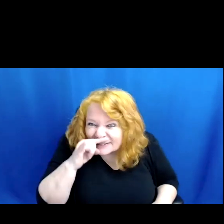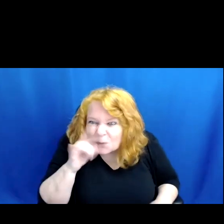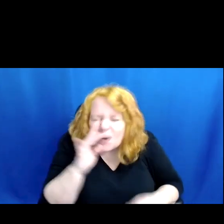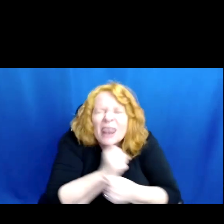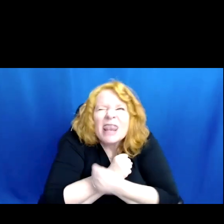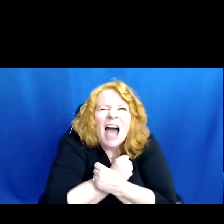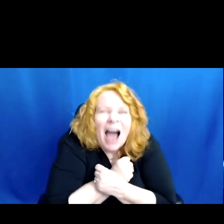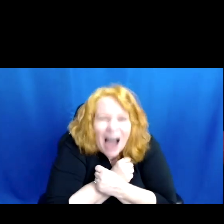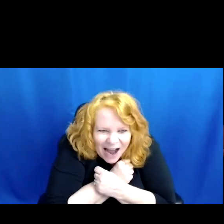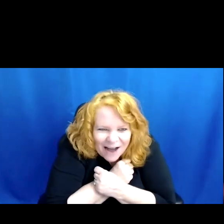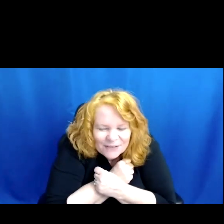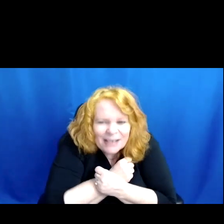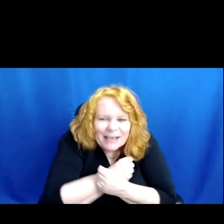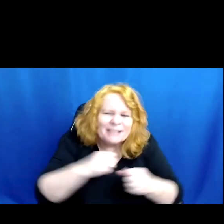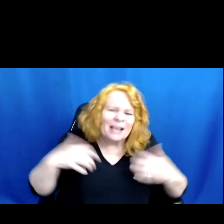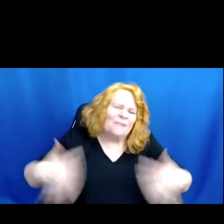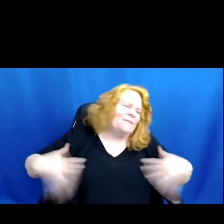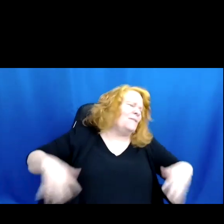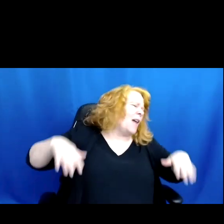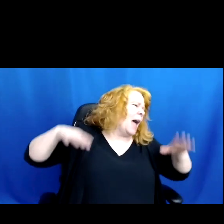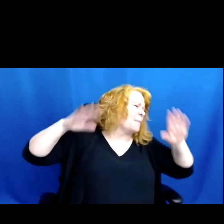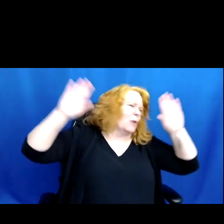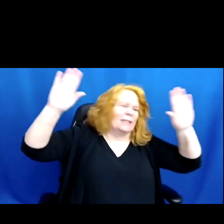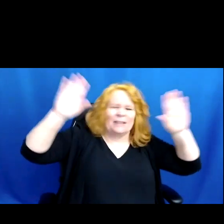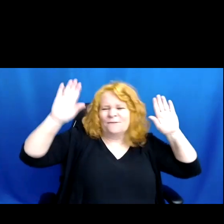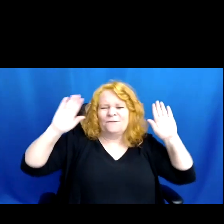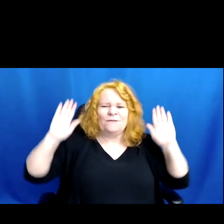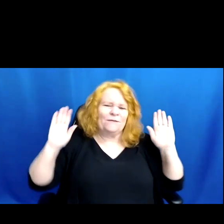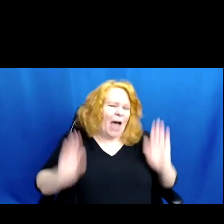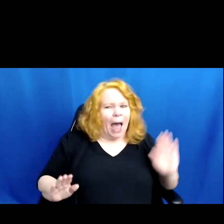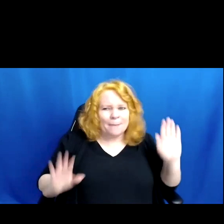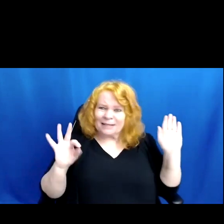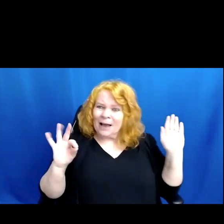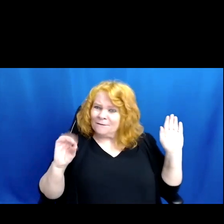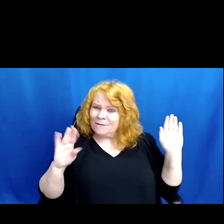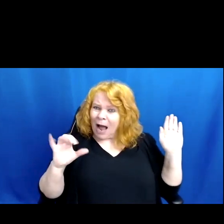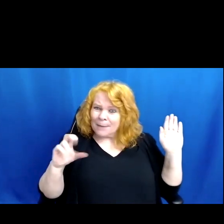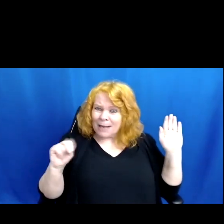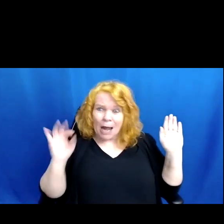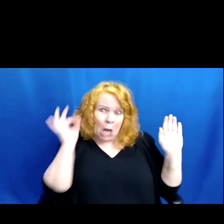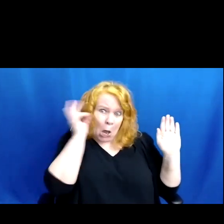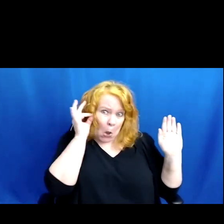fabulous Fabiano the Frog darling. And here he is.